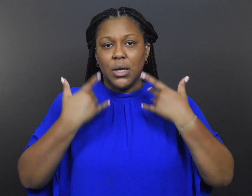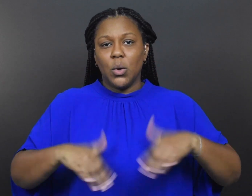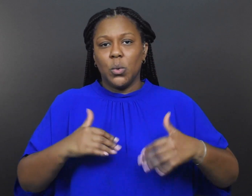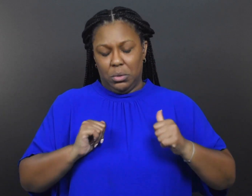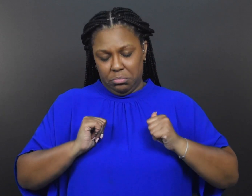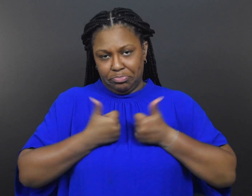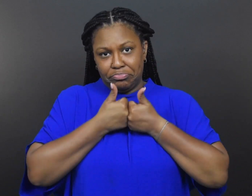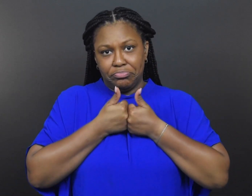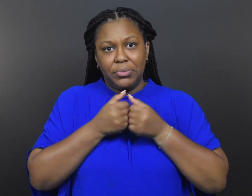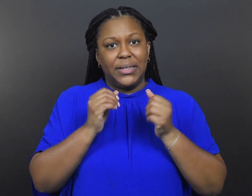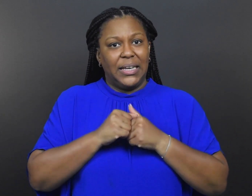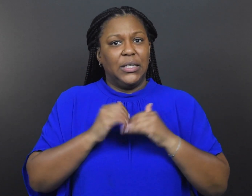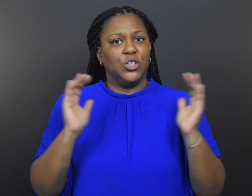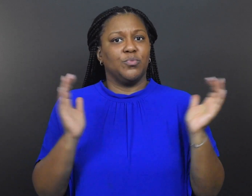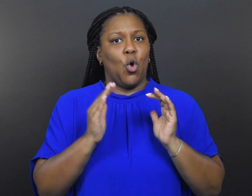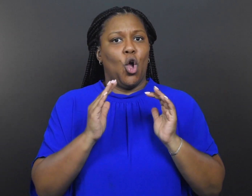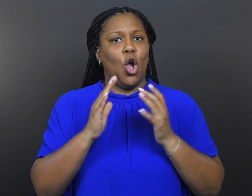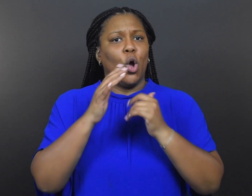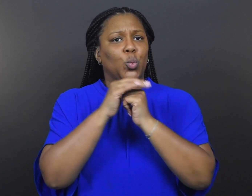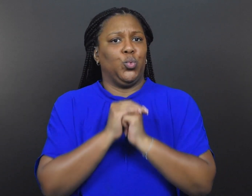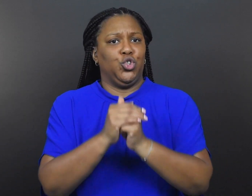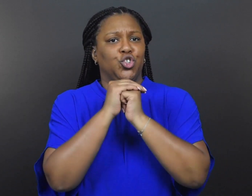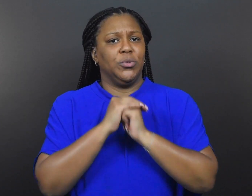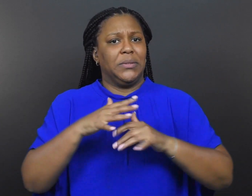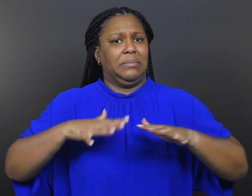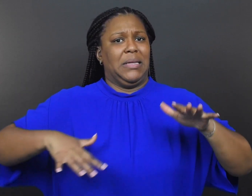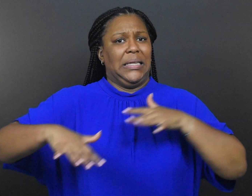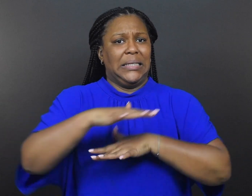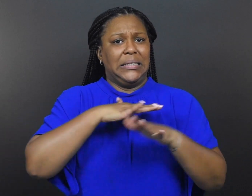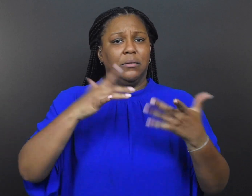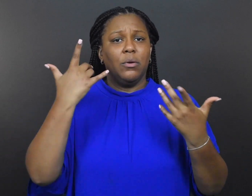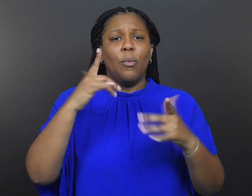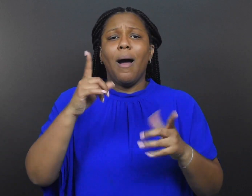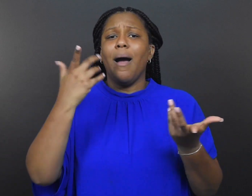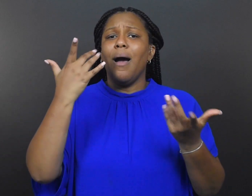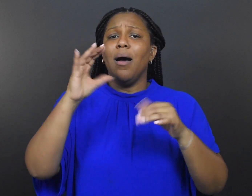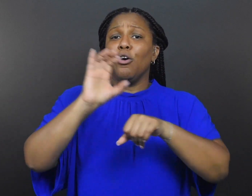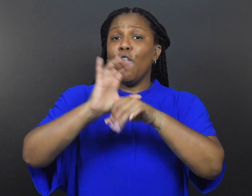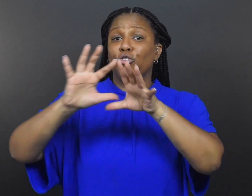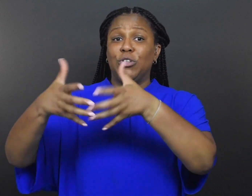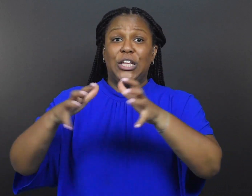challenge in small worship spaces as congregations had mixed feelings toward this practice.